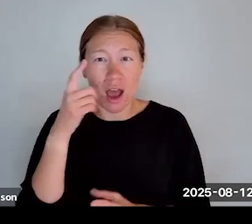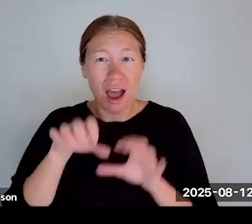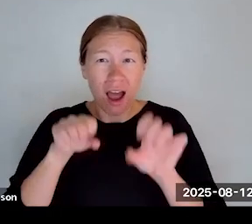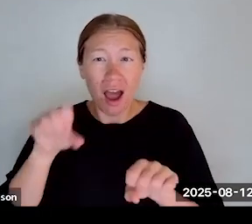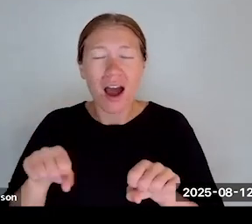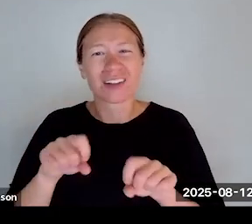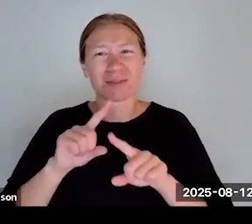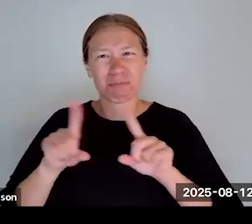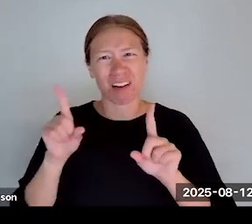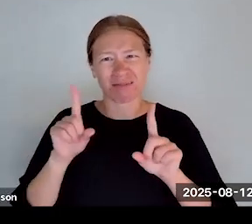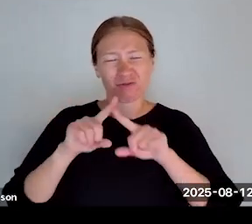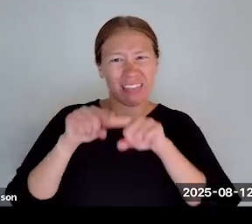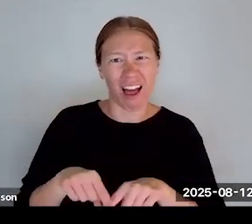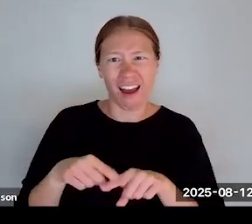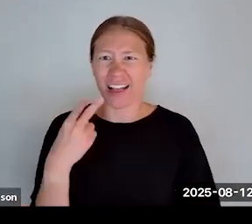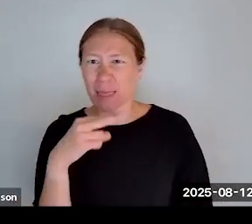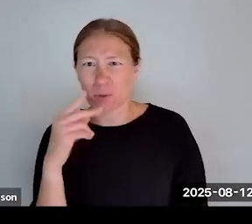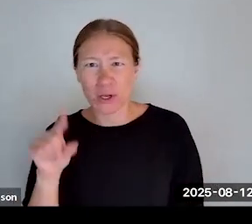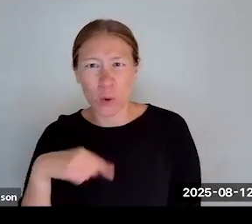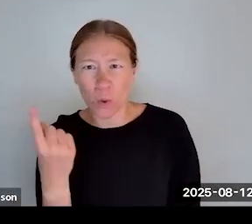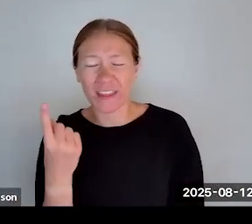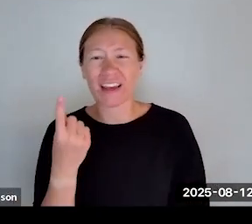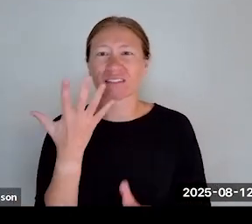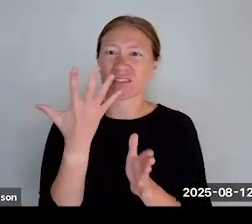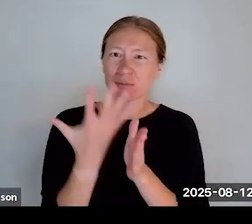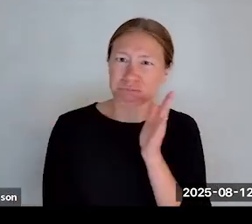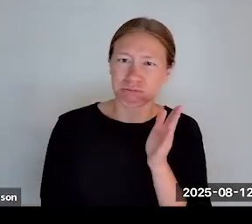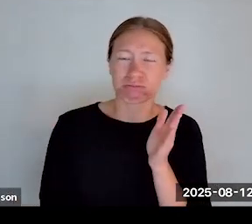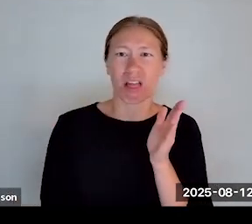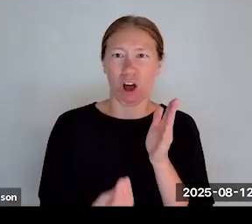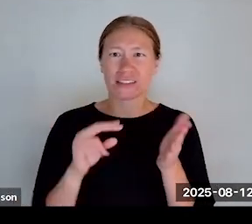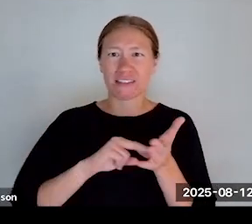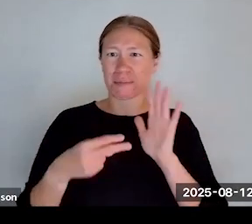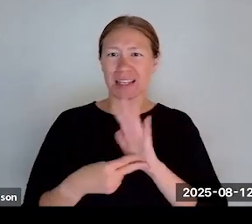can result in a substantial loss of meaning and very ineffective communication.